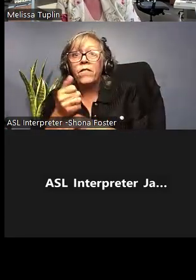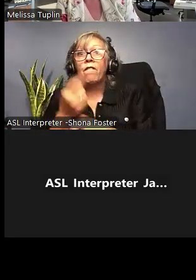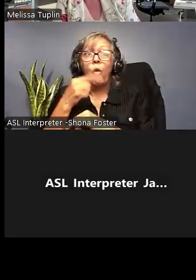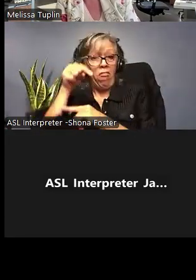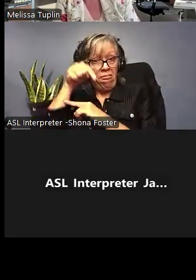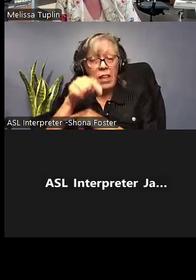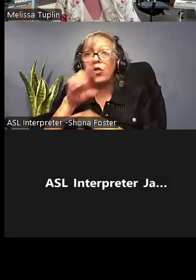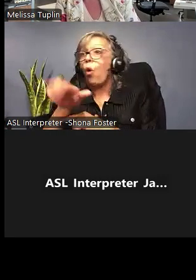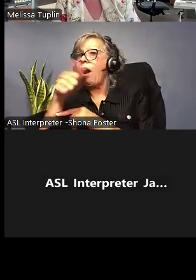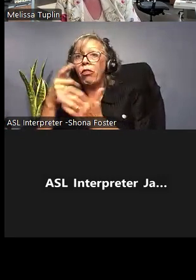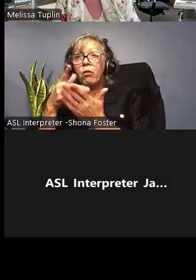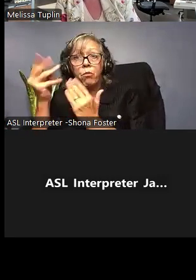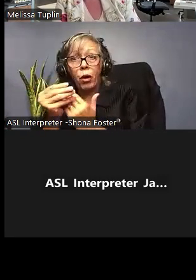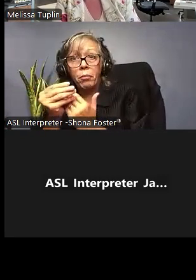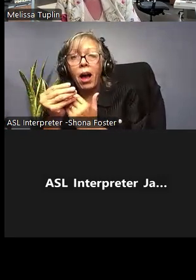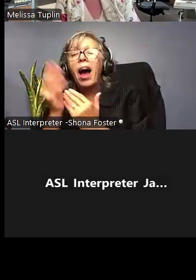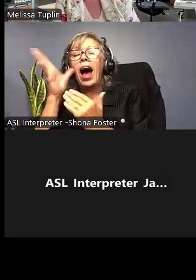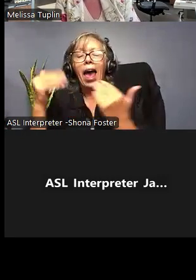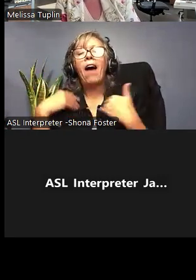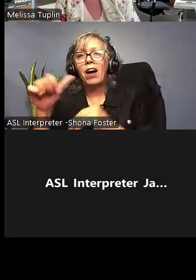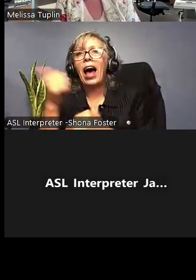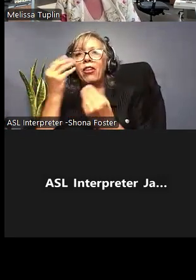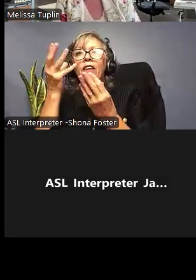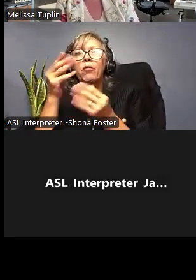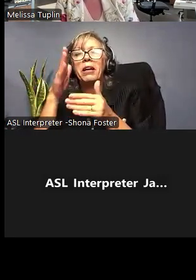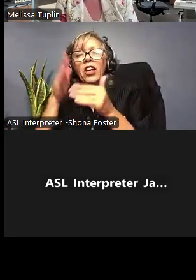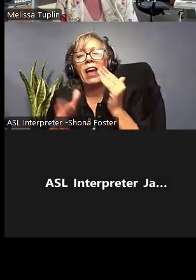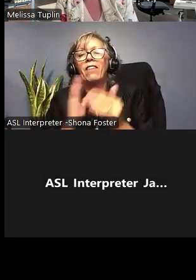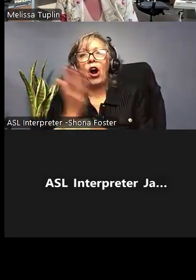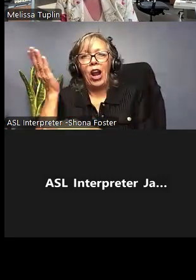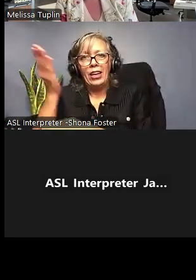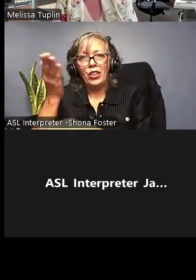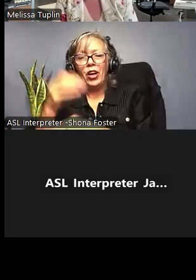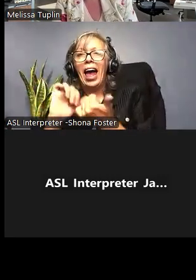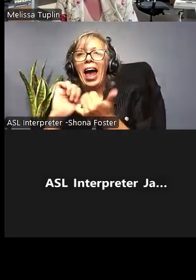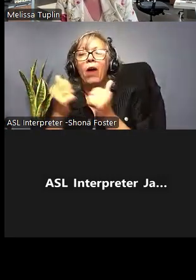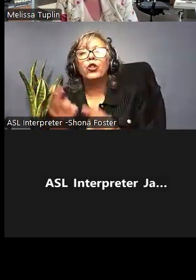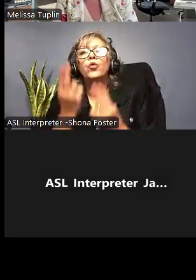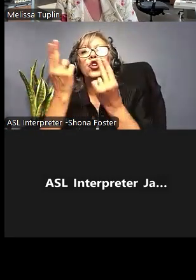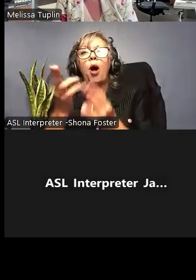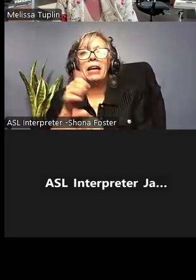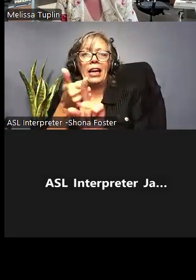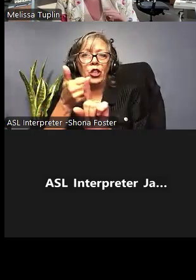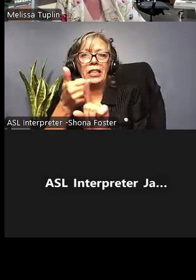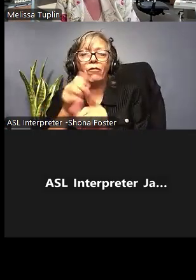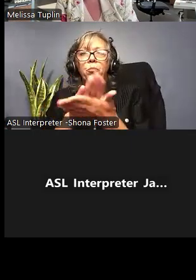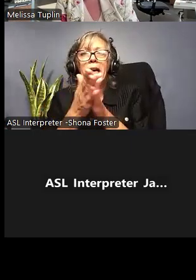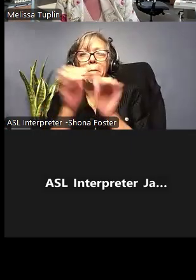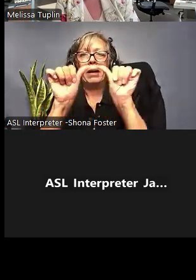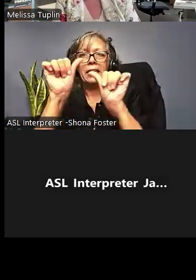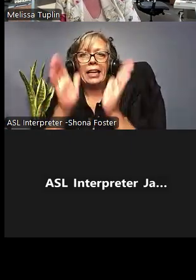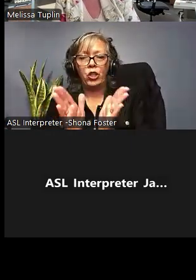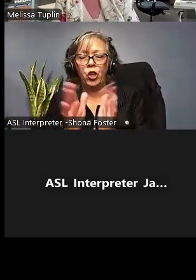programs, I will share some information at the end about how to nominate yourself.